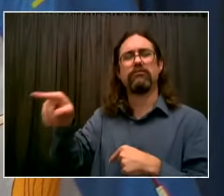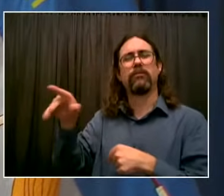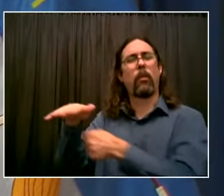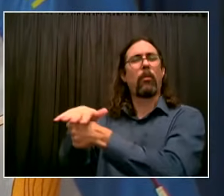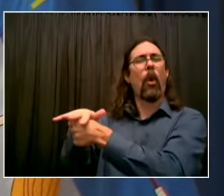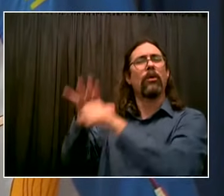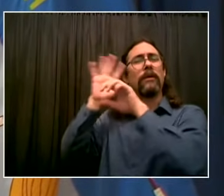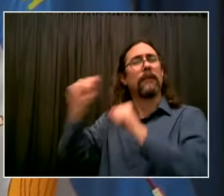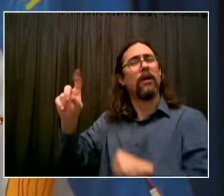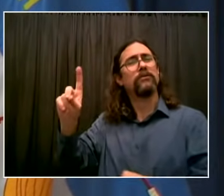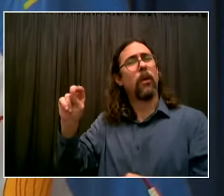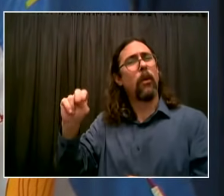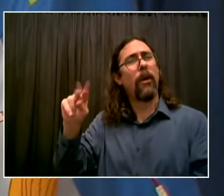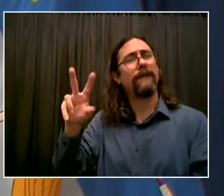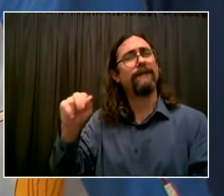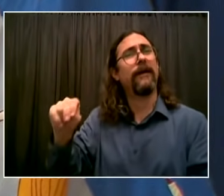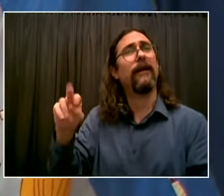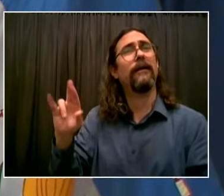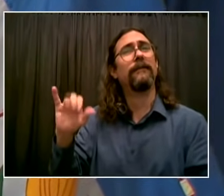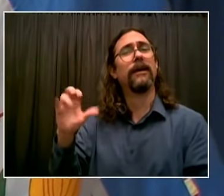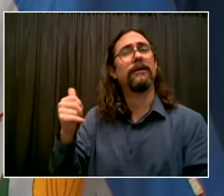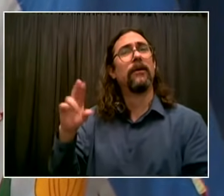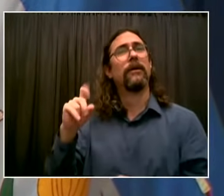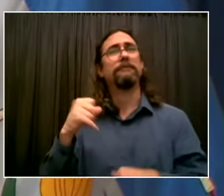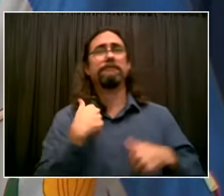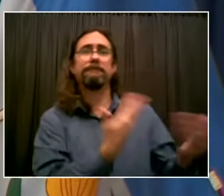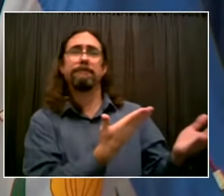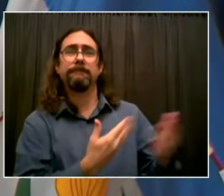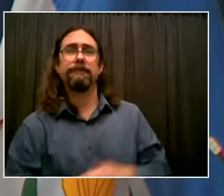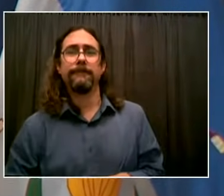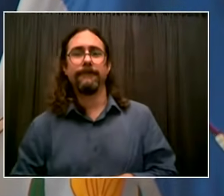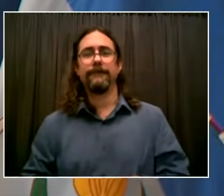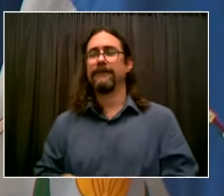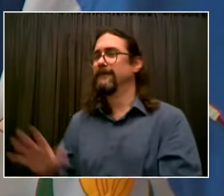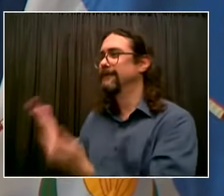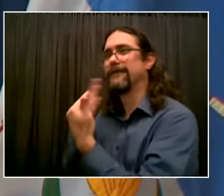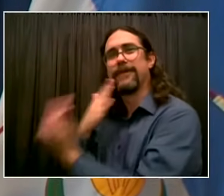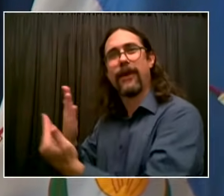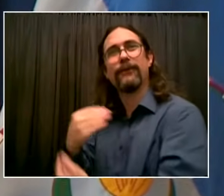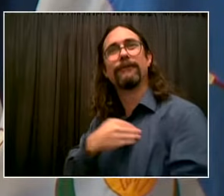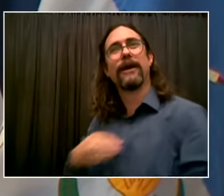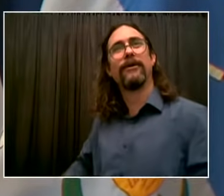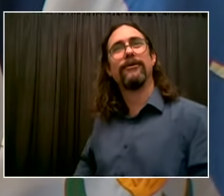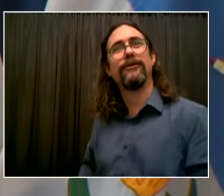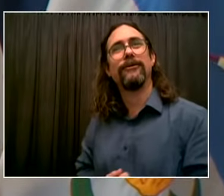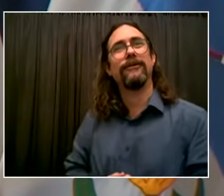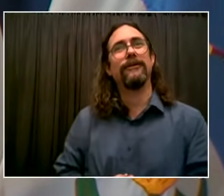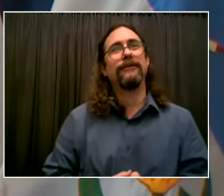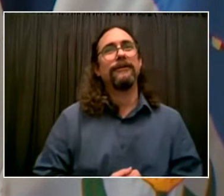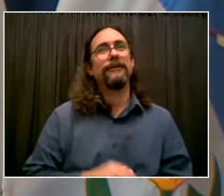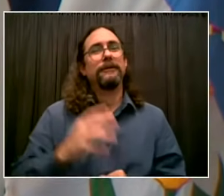OF QUEENS DONOVAN RICHARDS. THANK YOU, MR. MAYOR. THAT WAS A REALLY GOOD LINE. LEADING THE